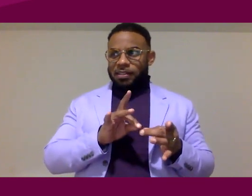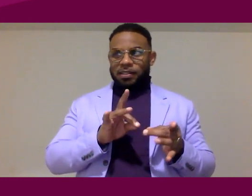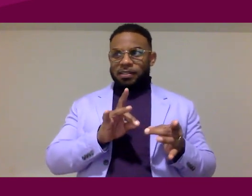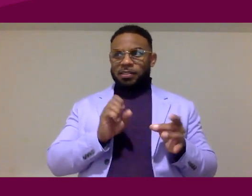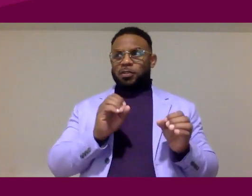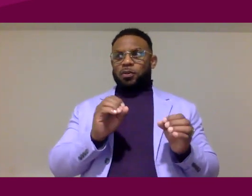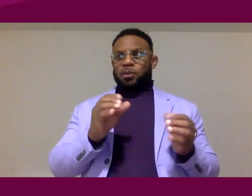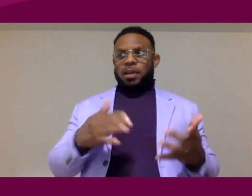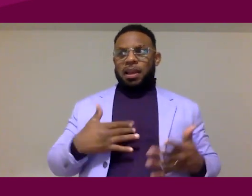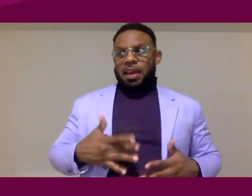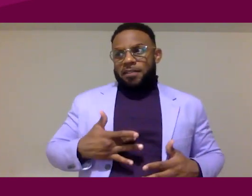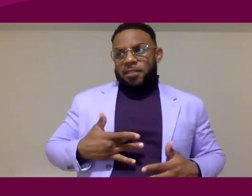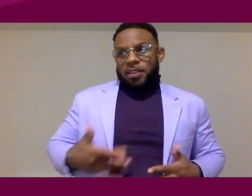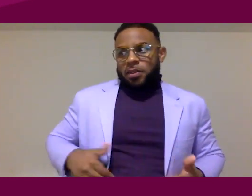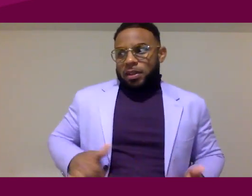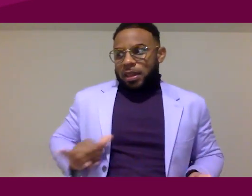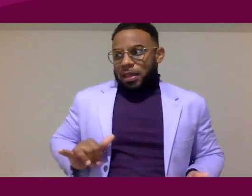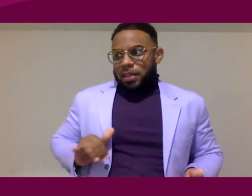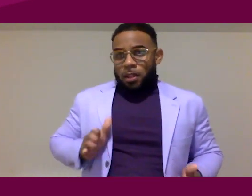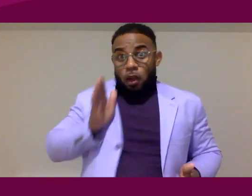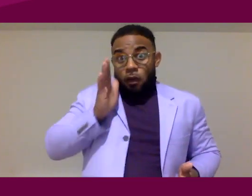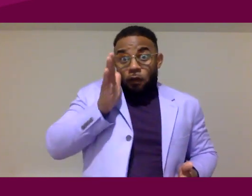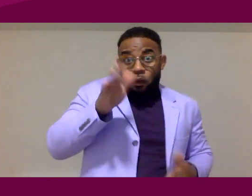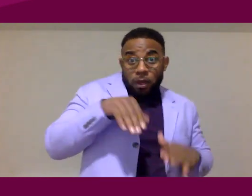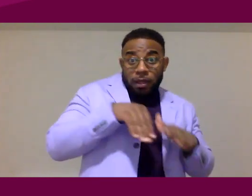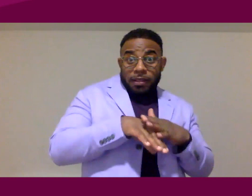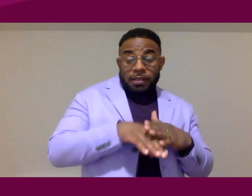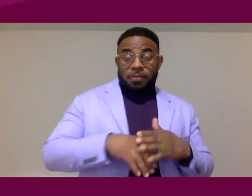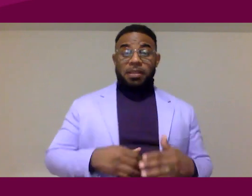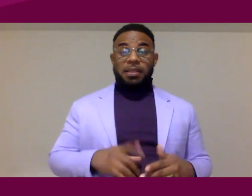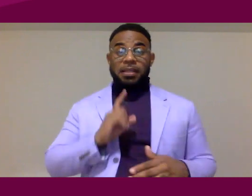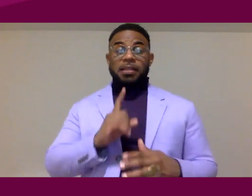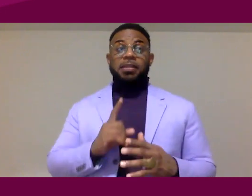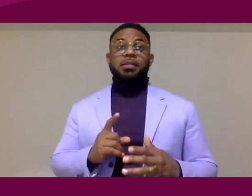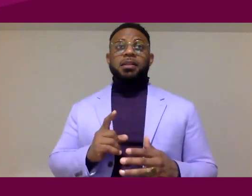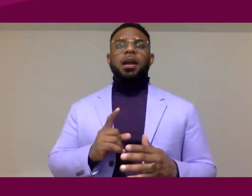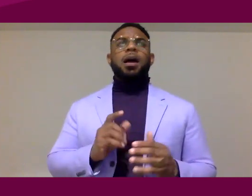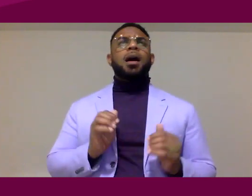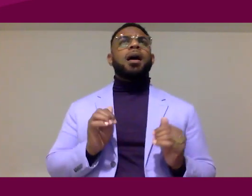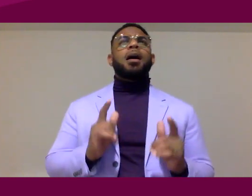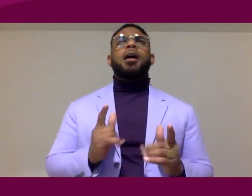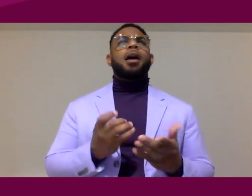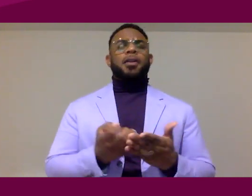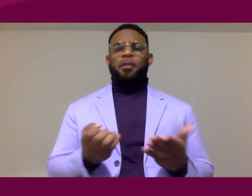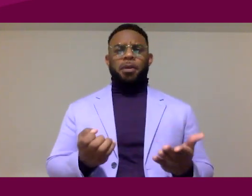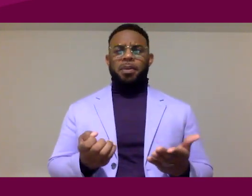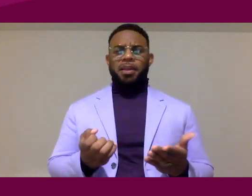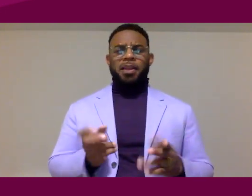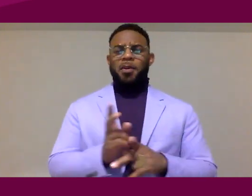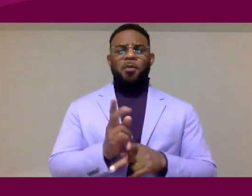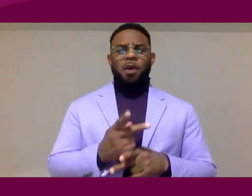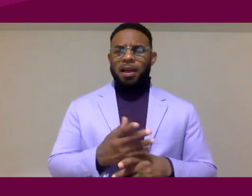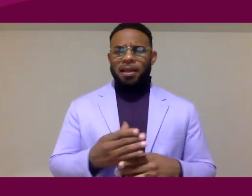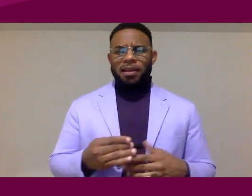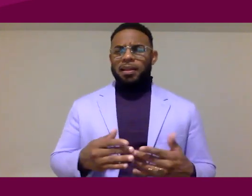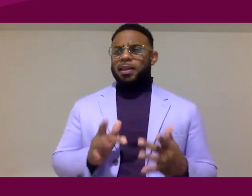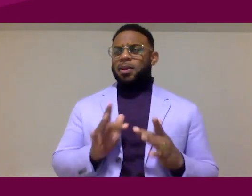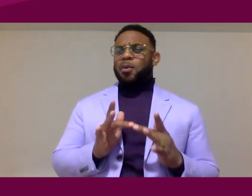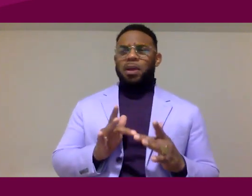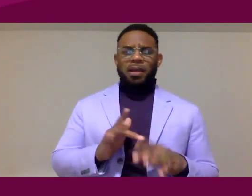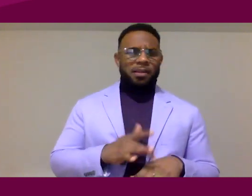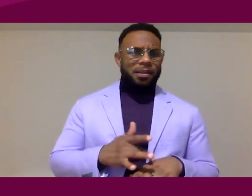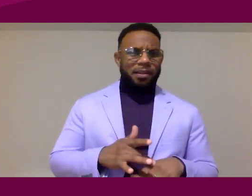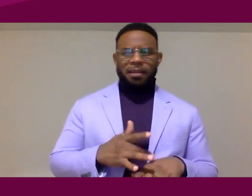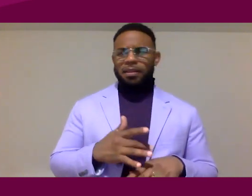And so I feel like the future of accessibility is all equipment and products and web spaces